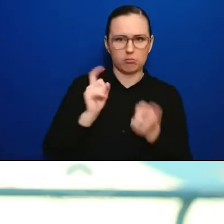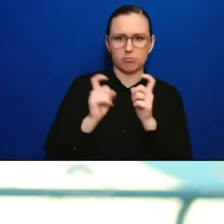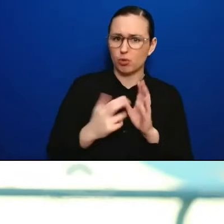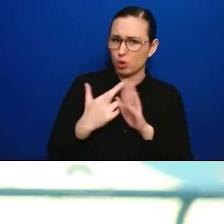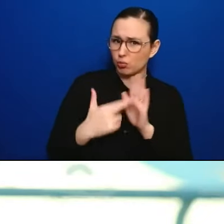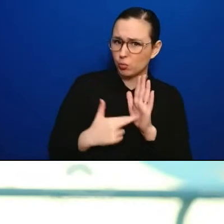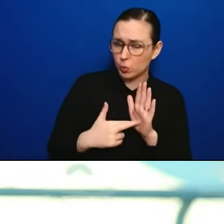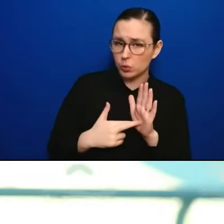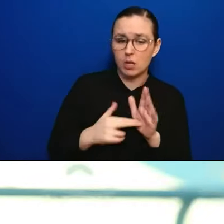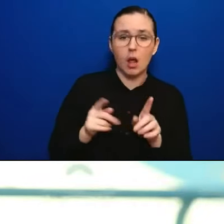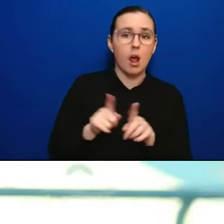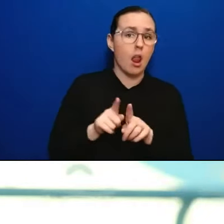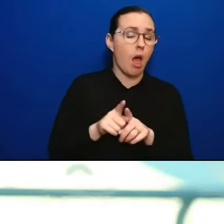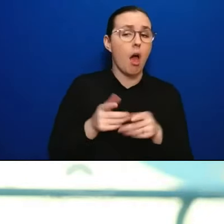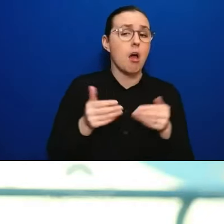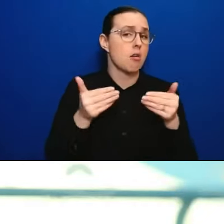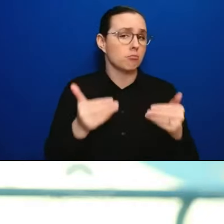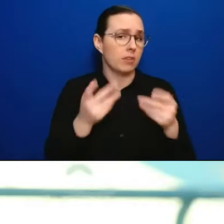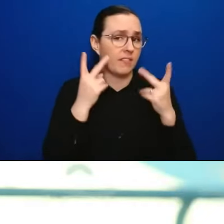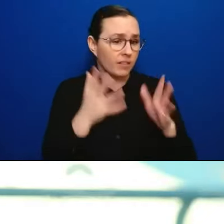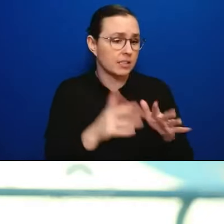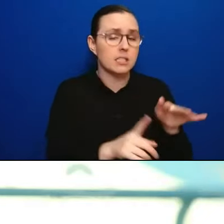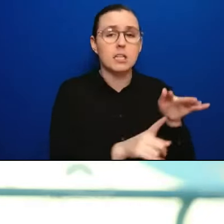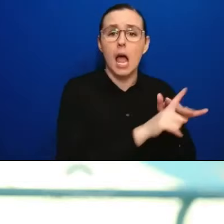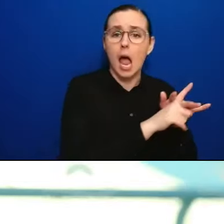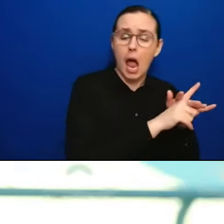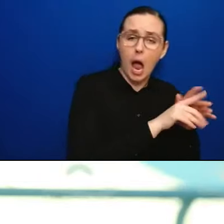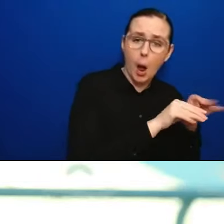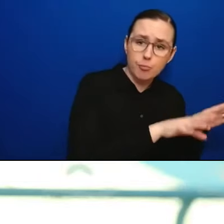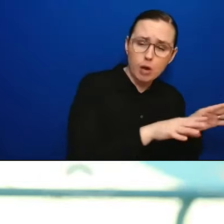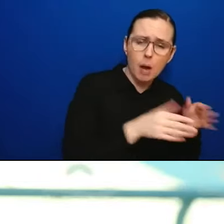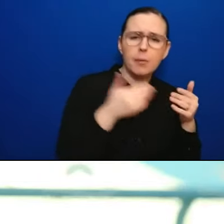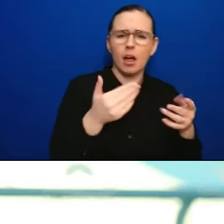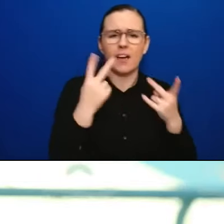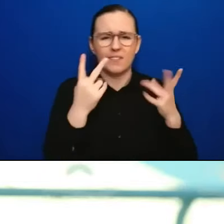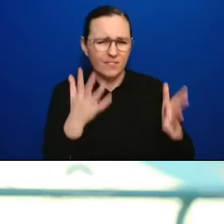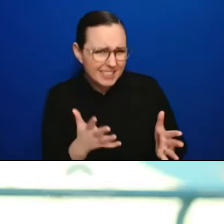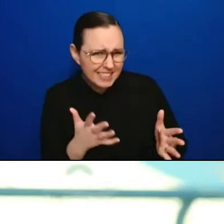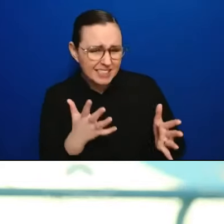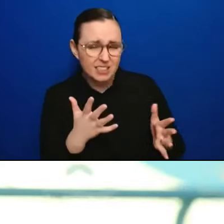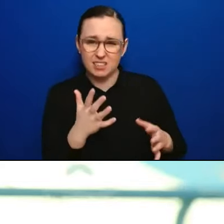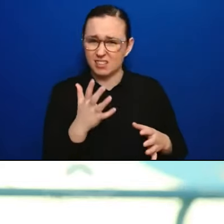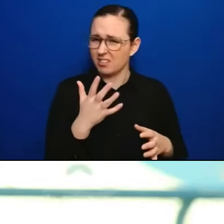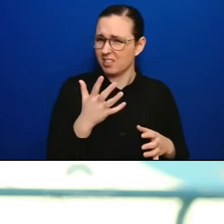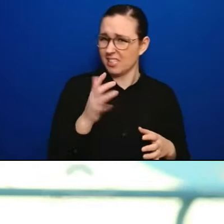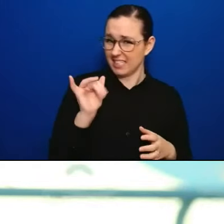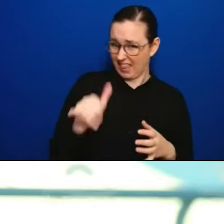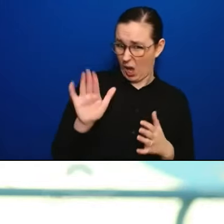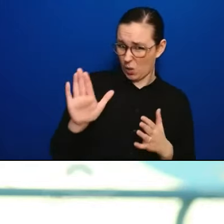that point on could use their discretion to say, yes, visits